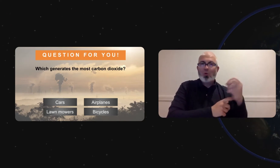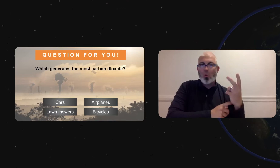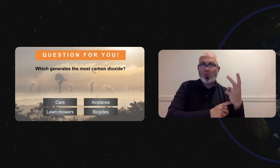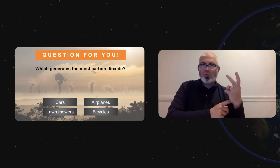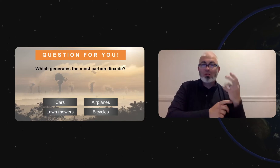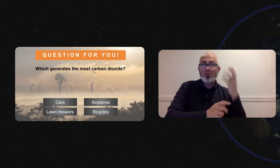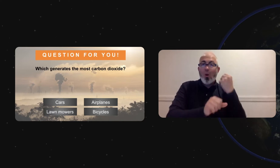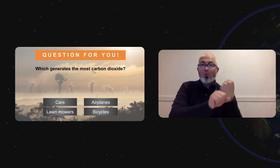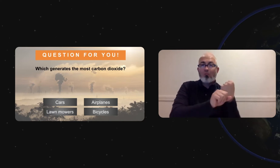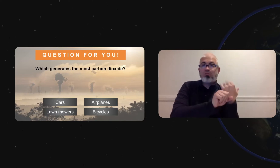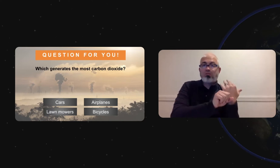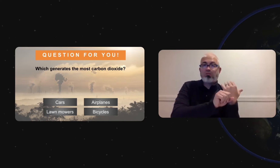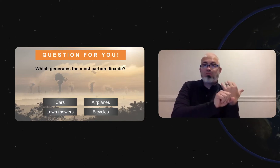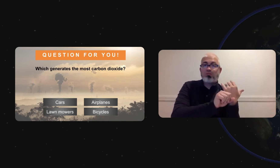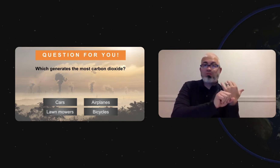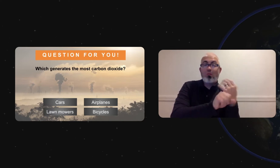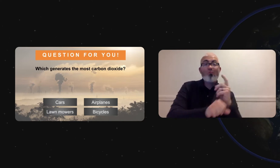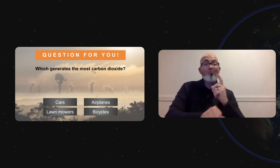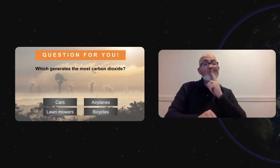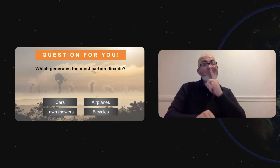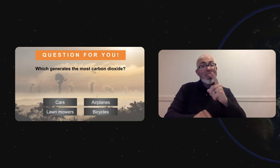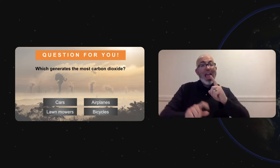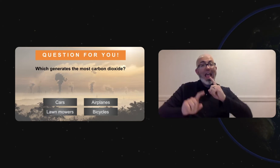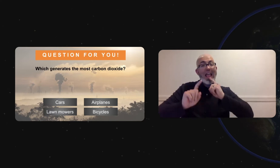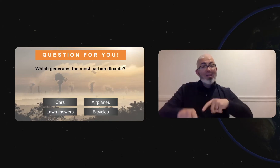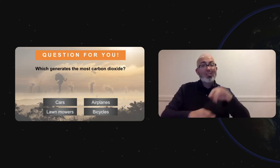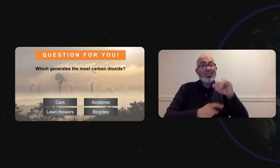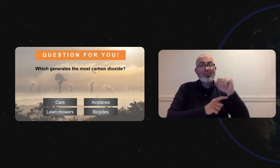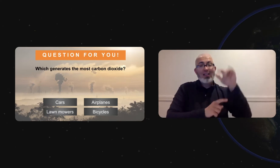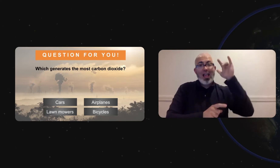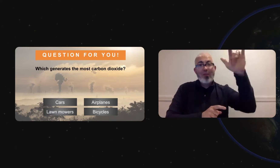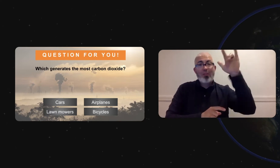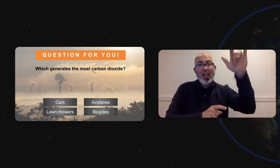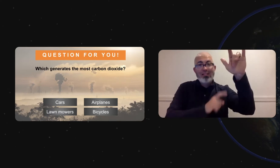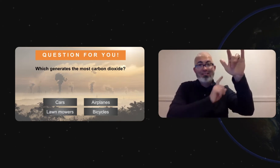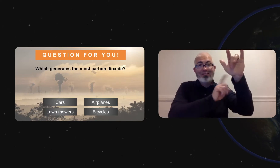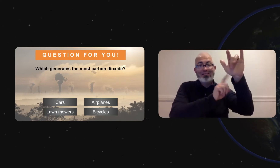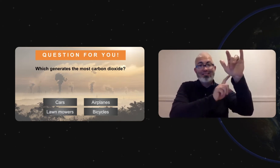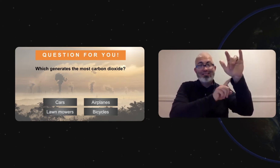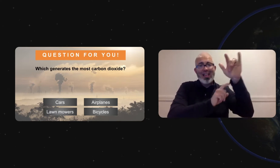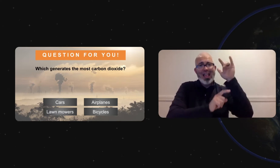The other was airplanes. Cars generate exhaust with their combustible engines.